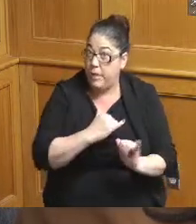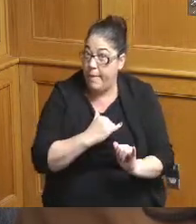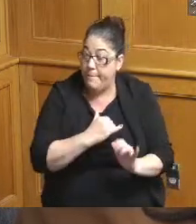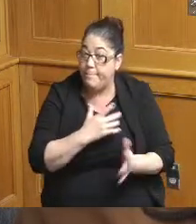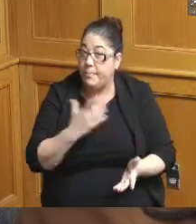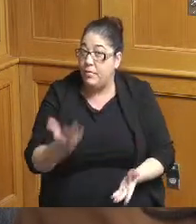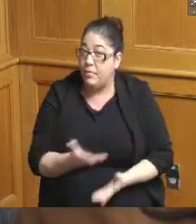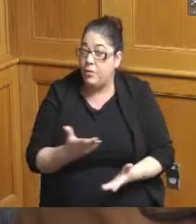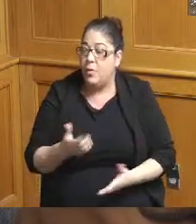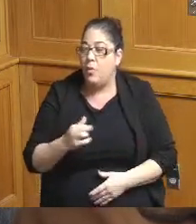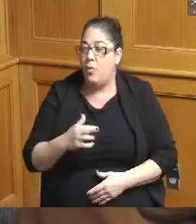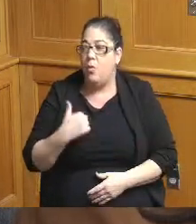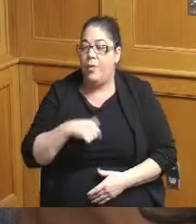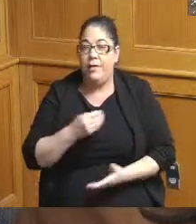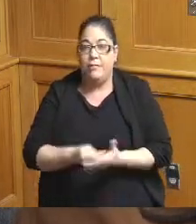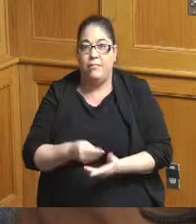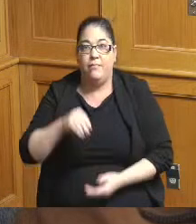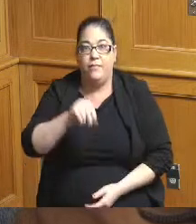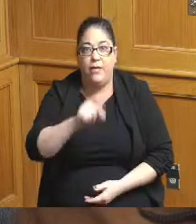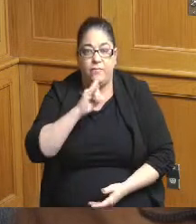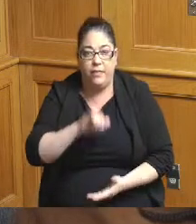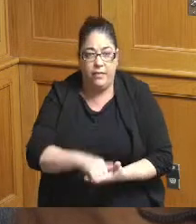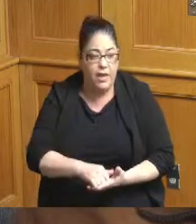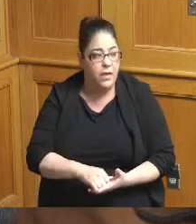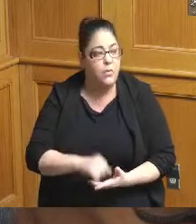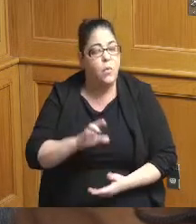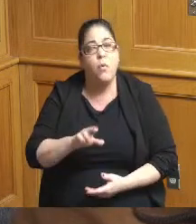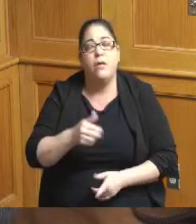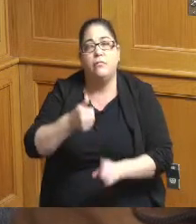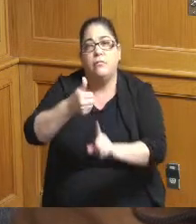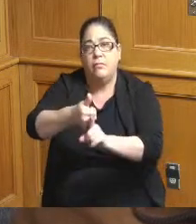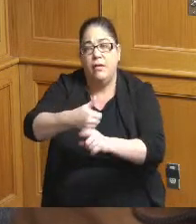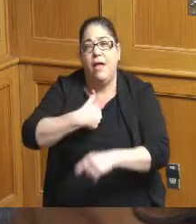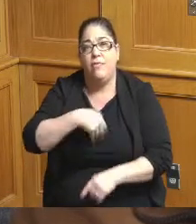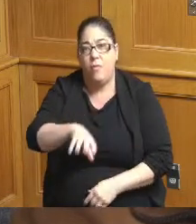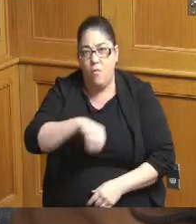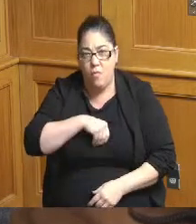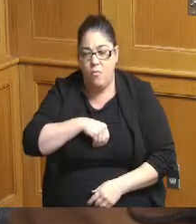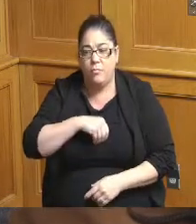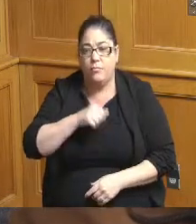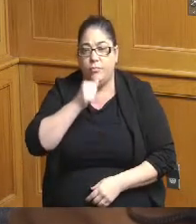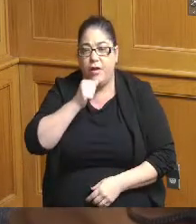to where we're funding it or will these people have their own private funding I know verbally